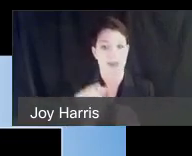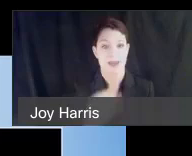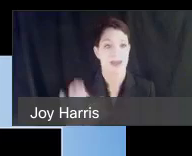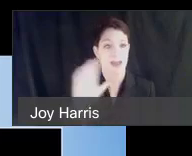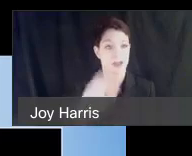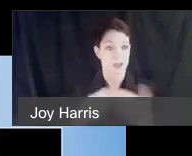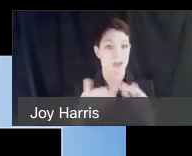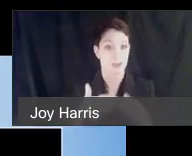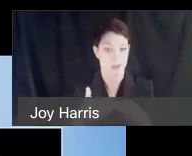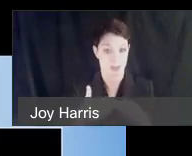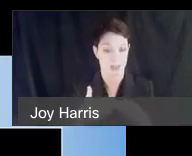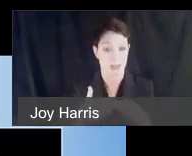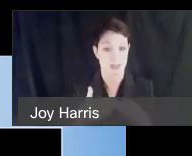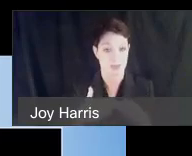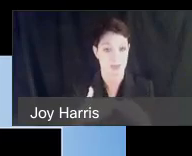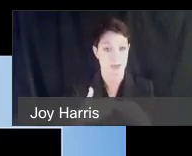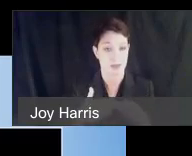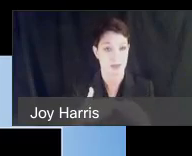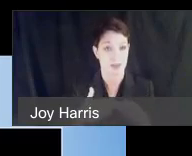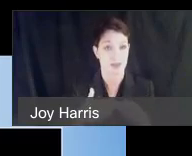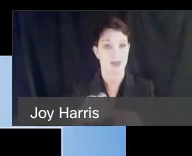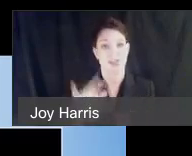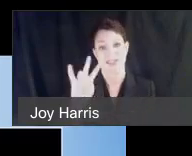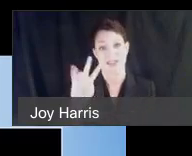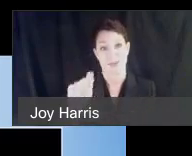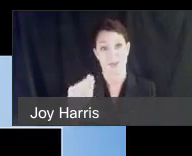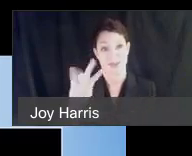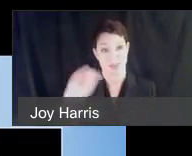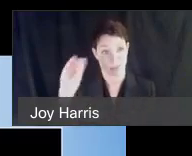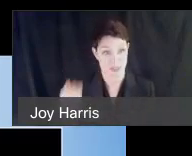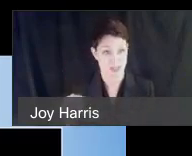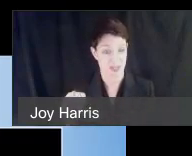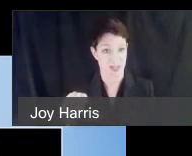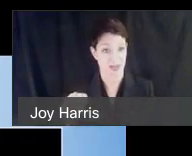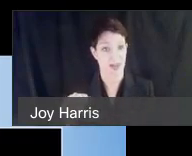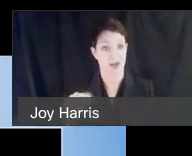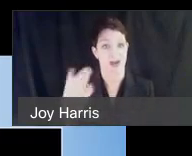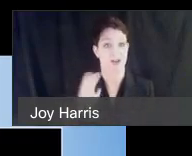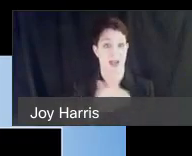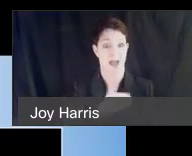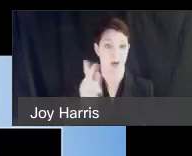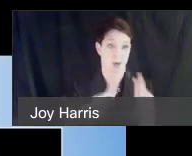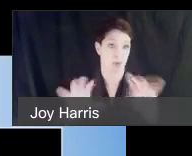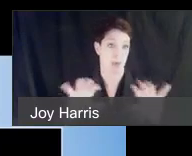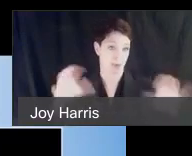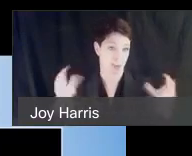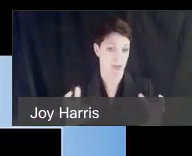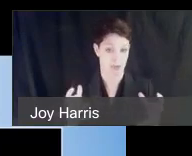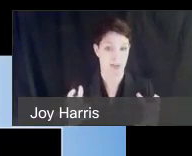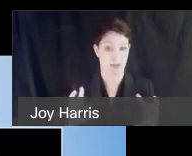which is about 7.7% of our Montgomery County population, in terms of the percent of